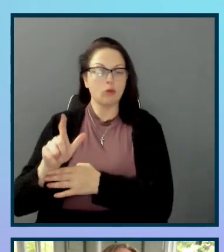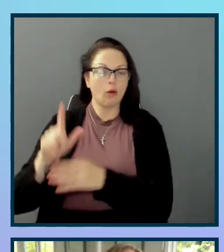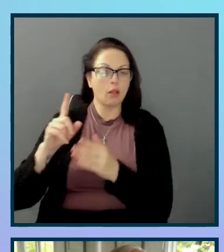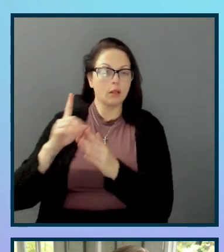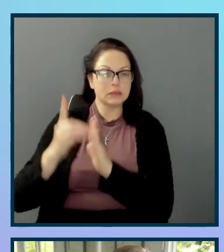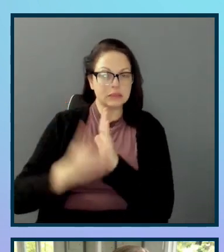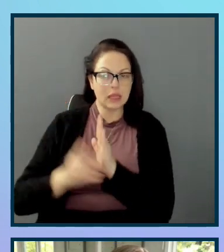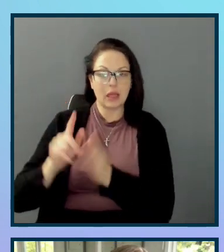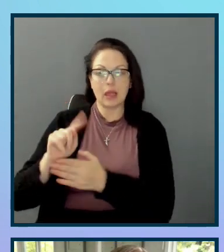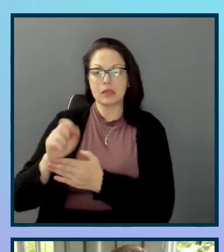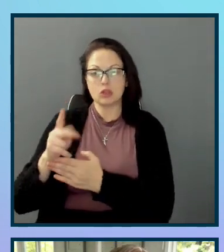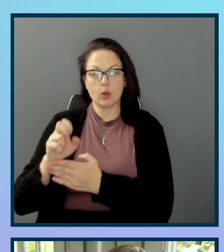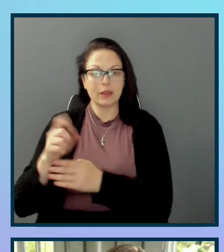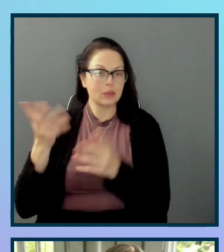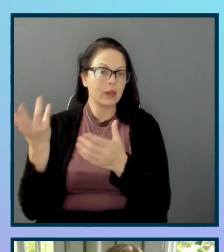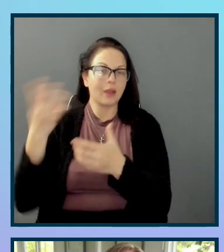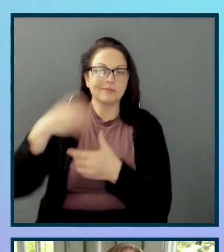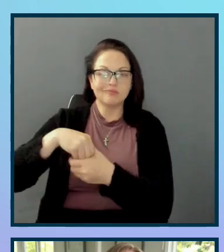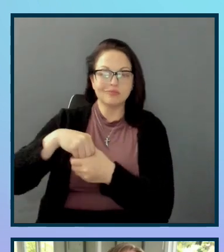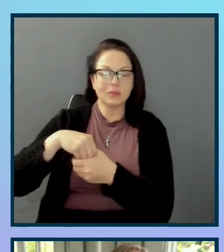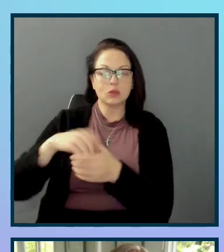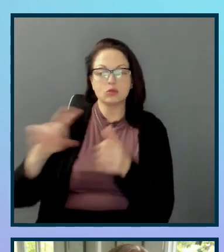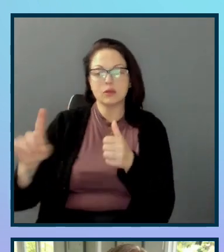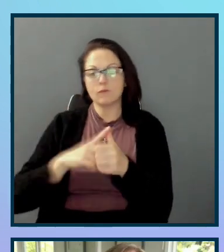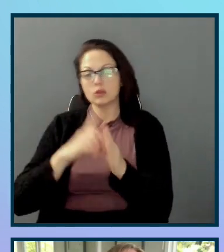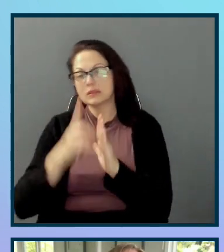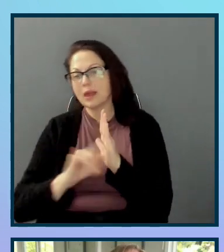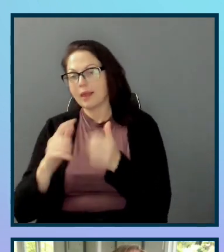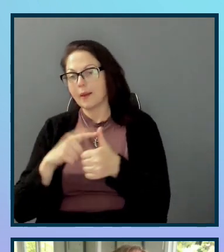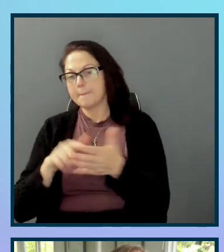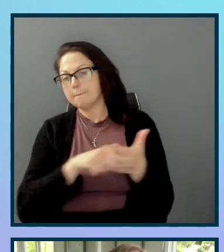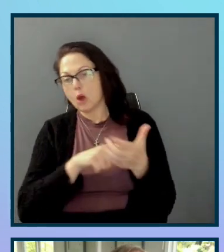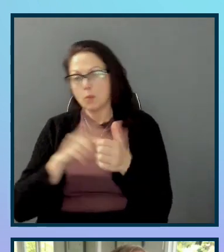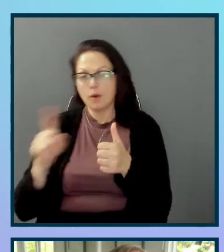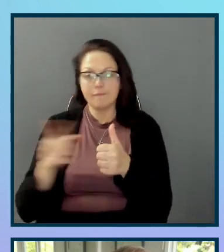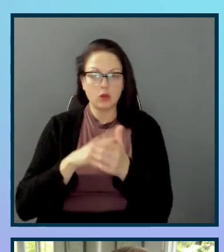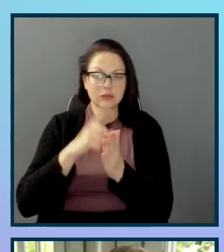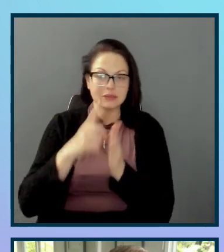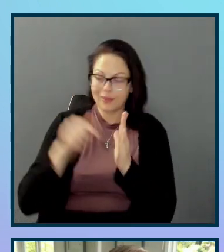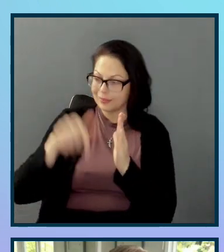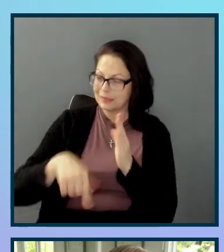where we can inject inclusive-first design. Like we have mobile-first design, this is inclusive-first design.